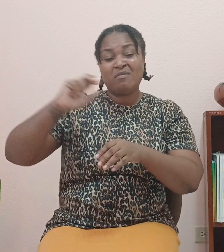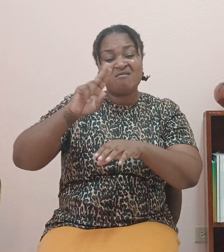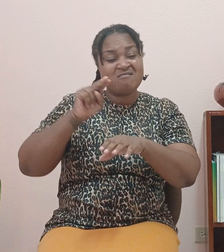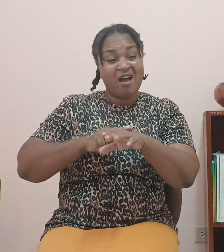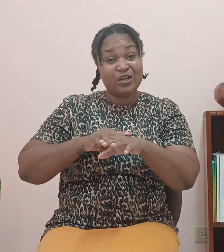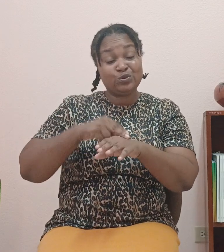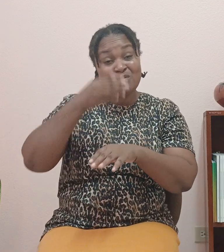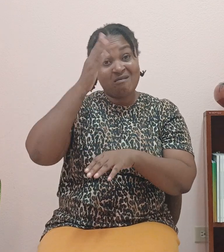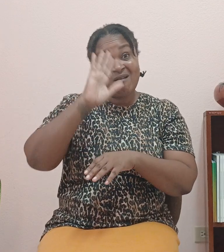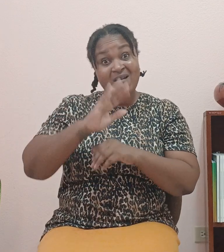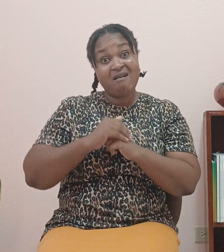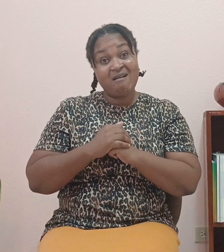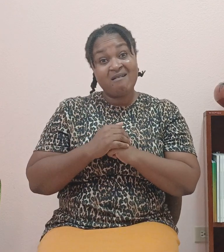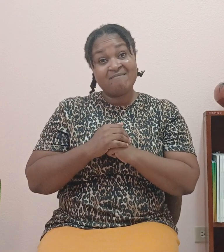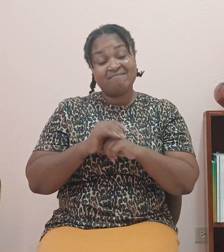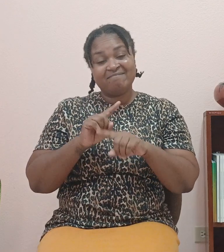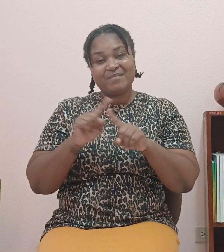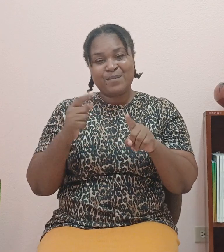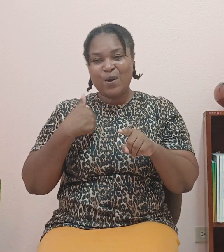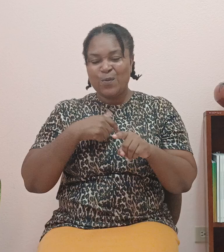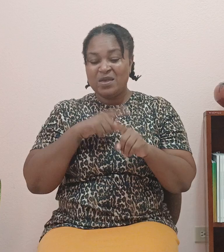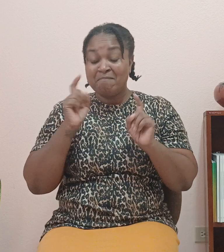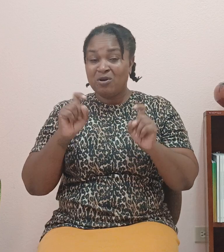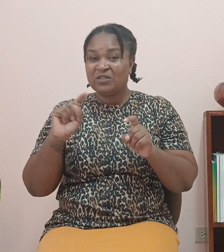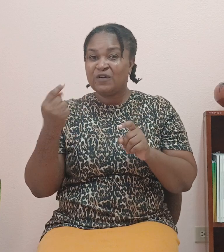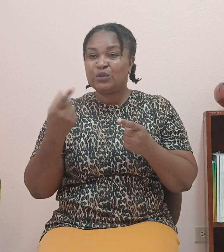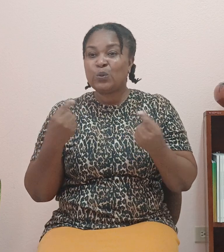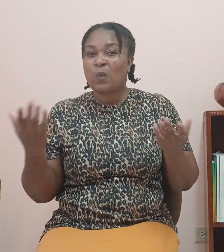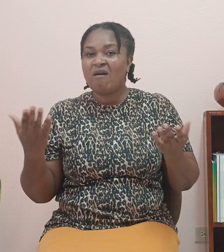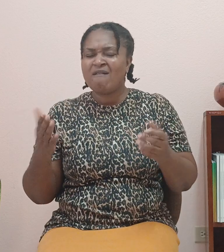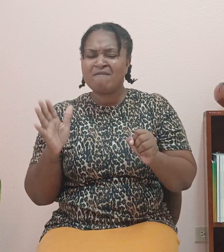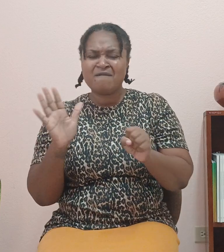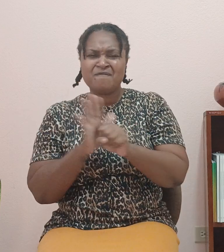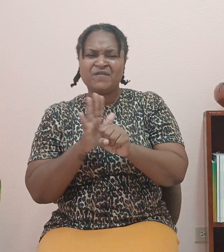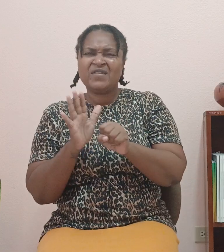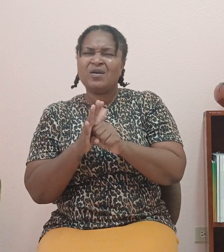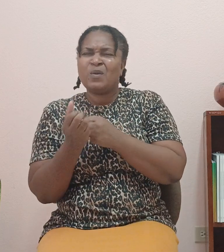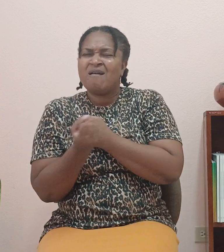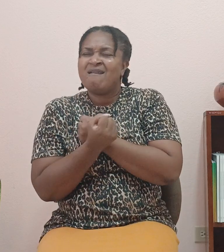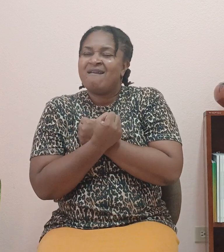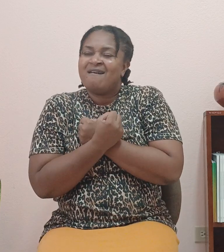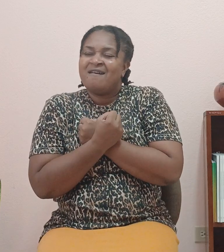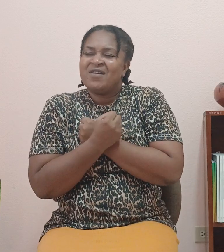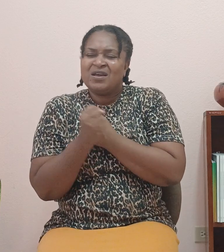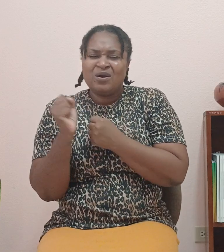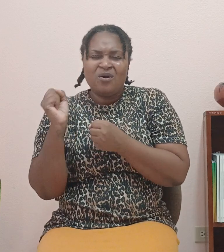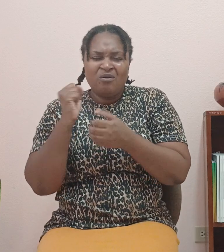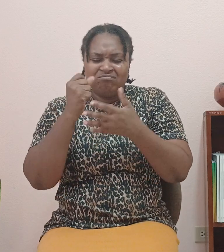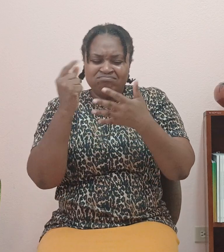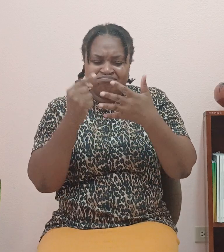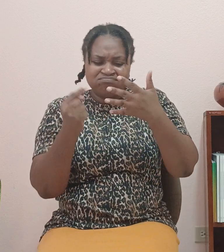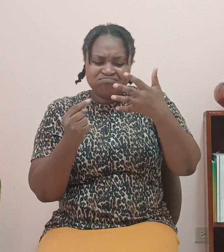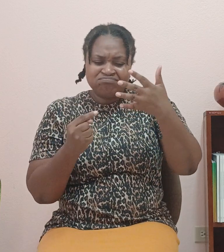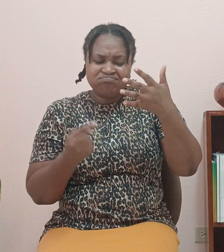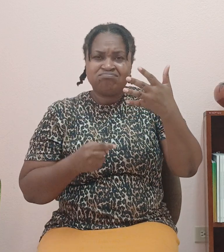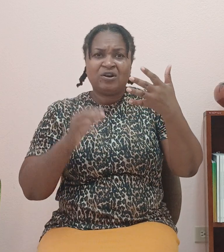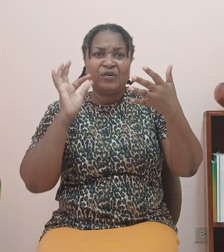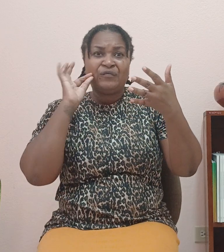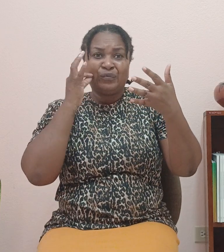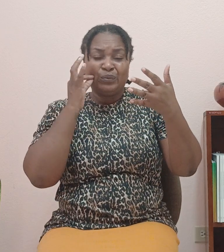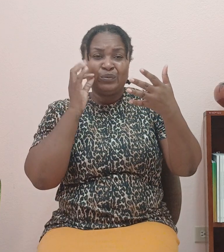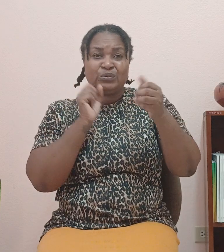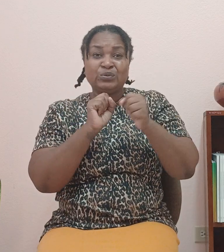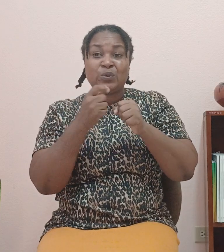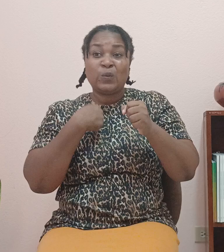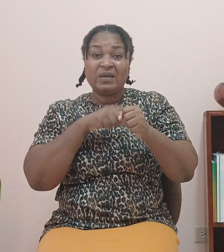But we must first be filled with love and all the other fruits so that we can use our spiritual